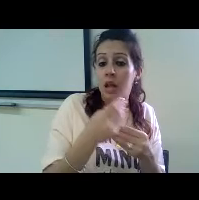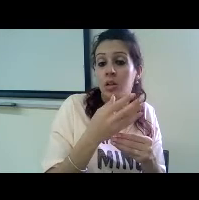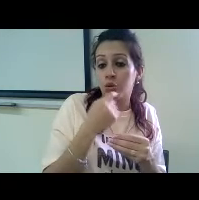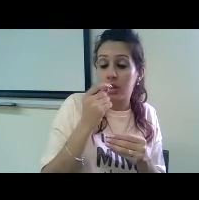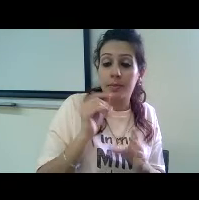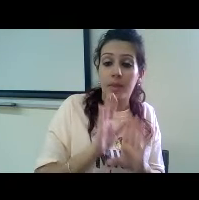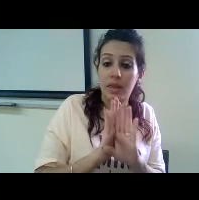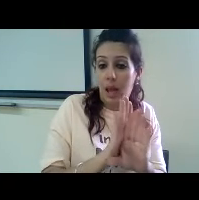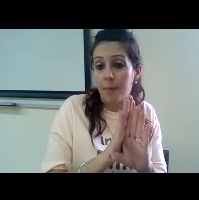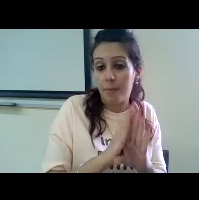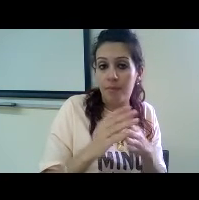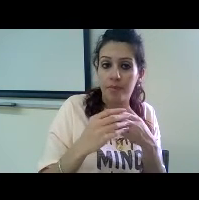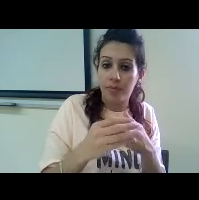Also,